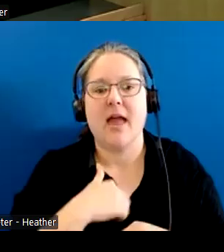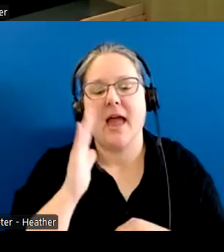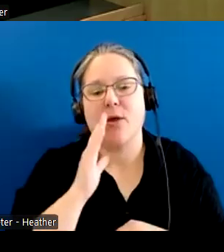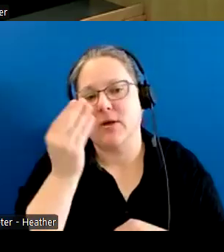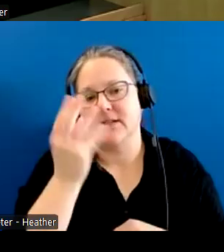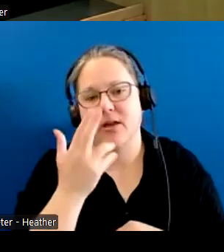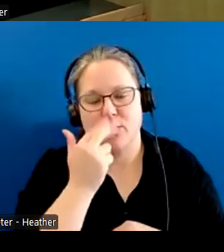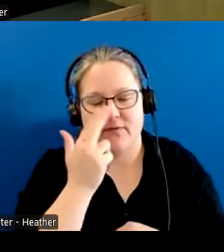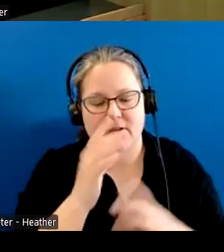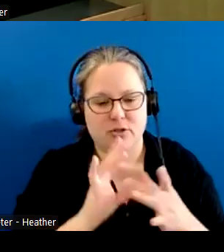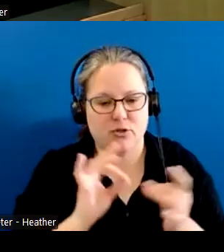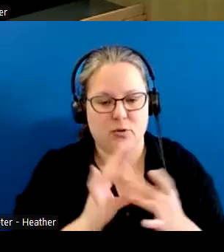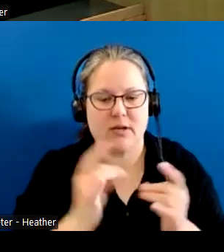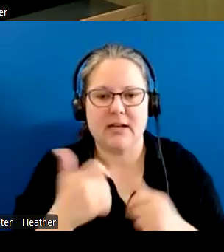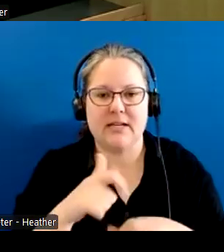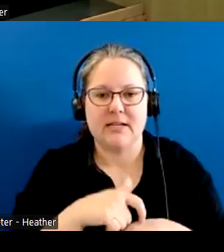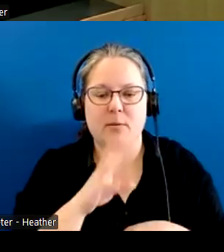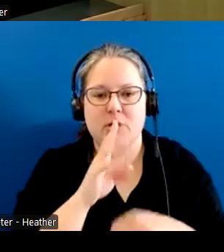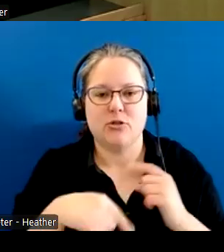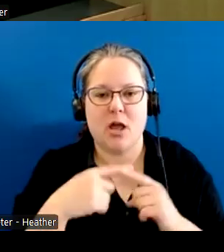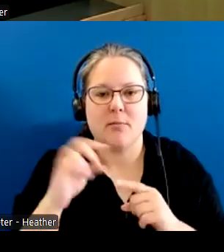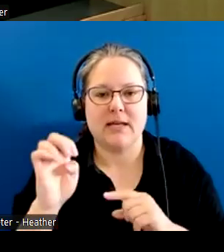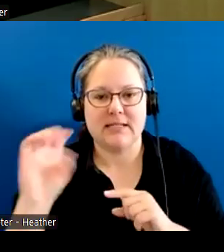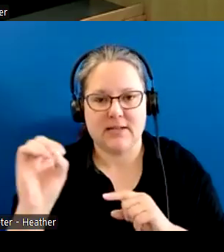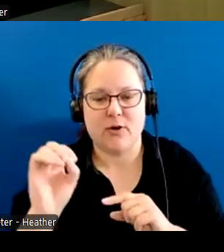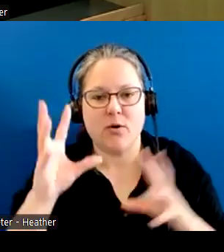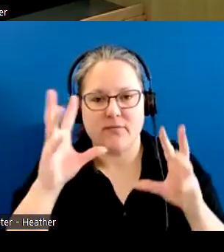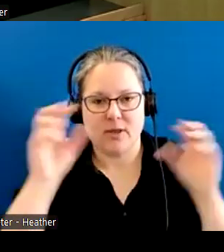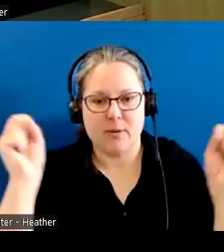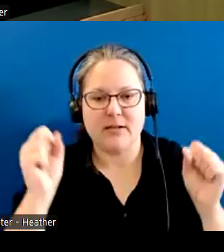you a funny story whenever we had talked about executive orders and to staff I kept calling them